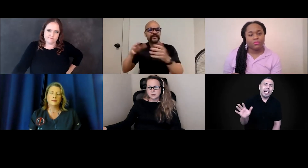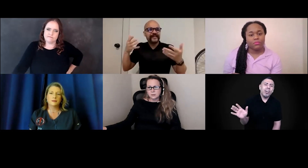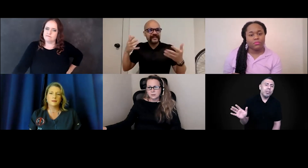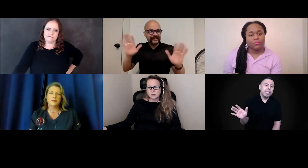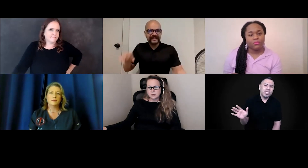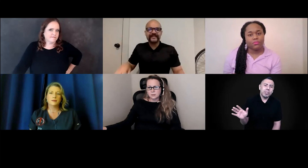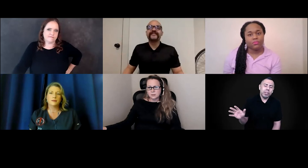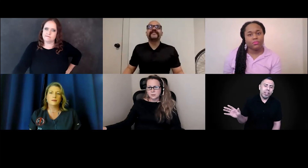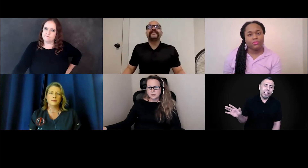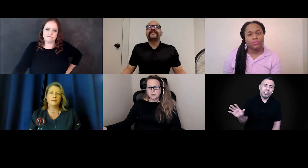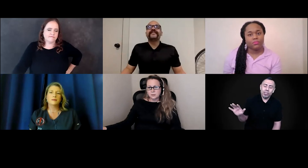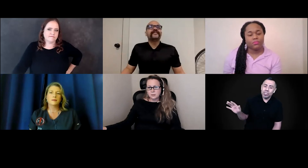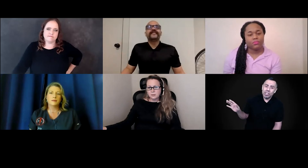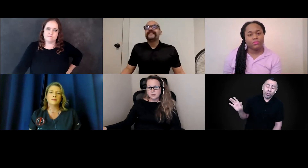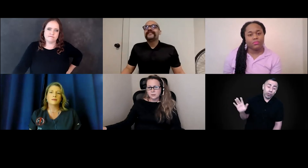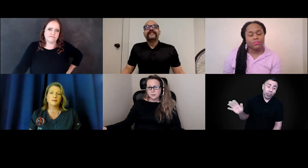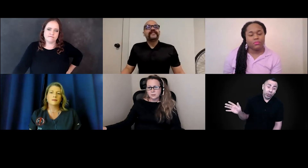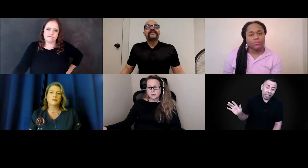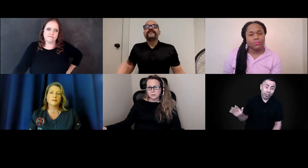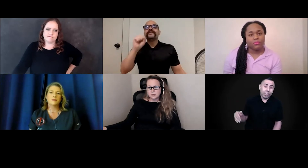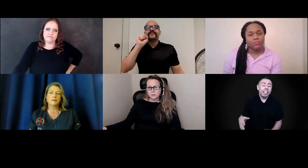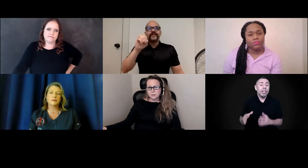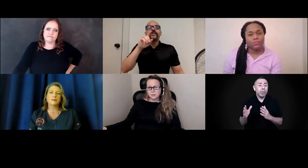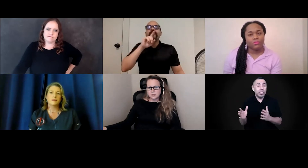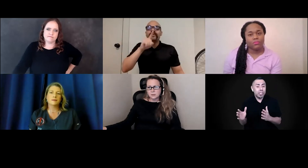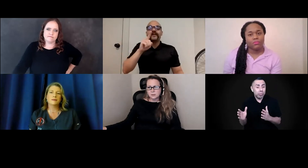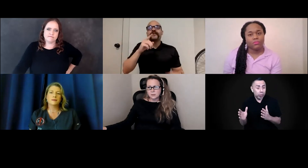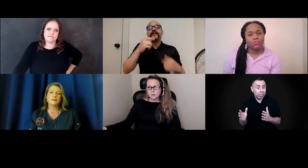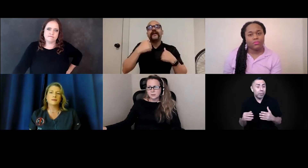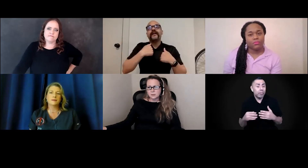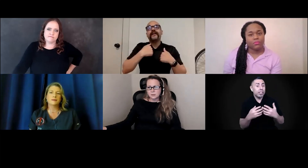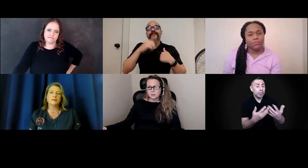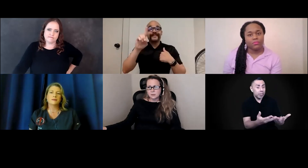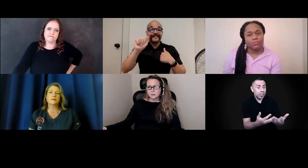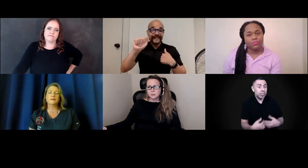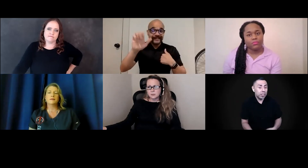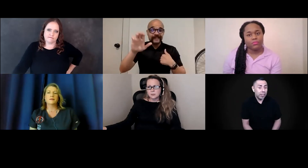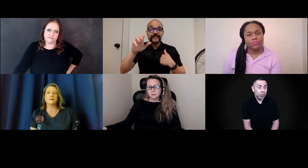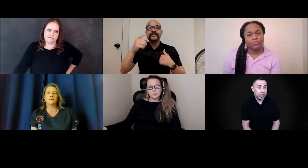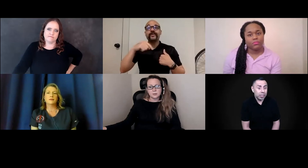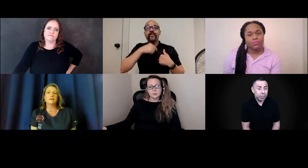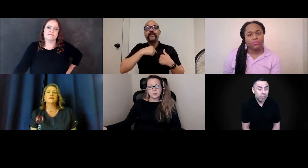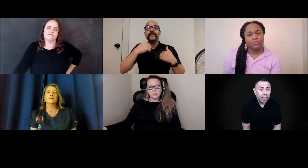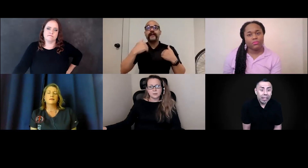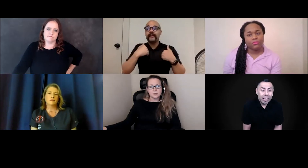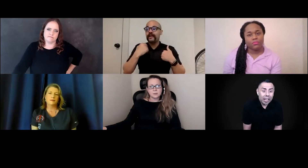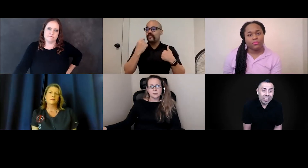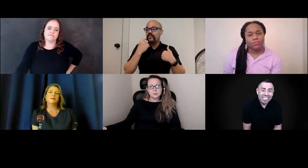But that argument doesn't belong to the scheduler or coordinator they need to focus on providing services to their deaf student.